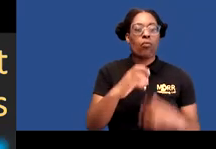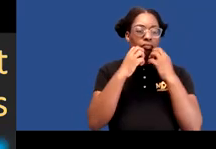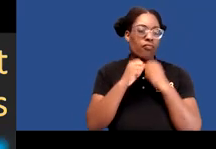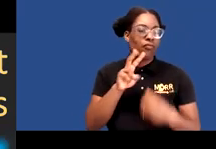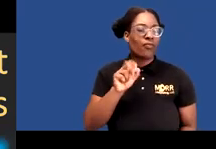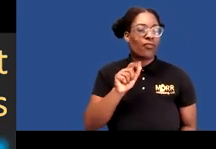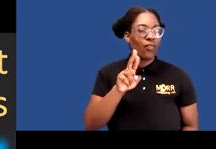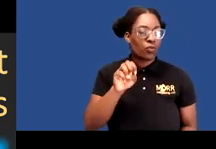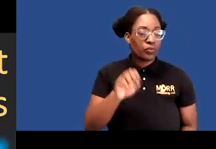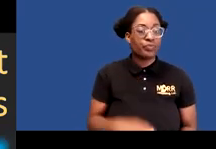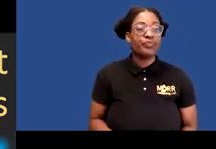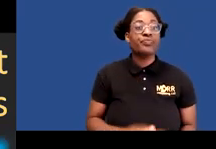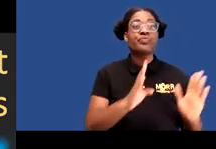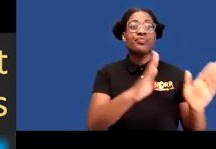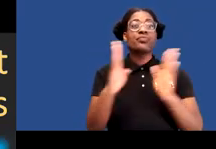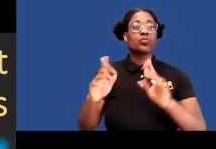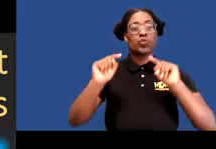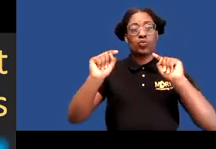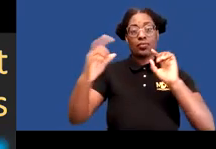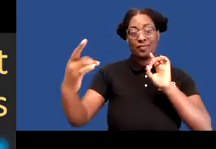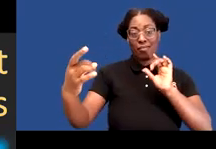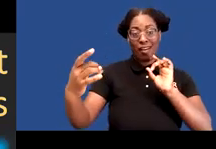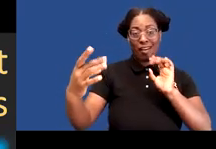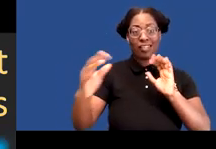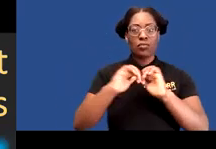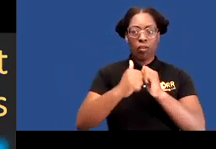the ways through our collaborative dialogic interactions with tutors,